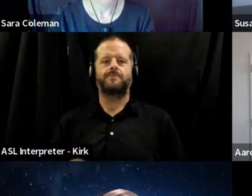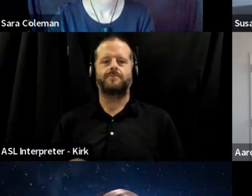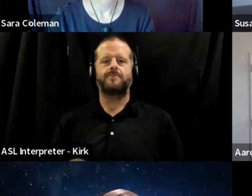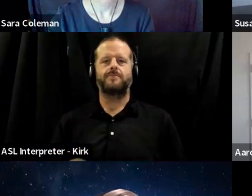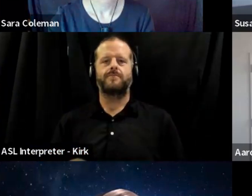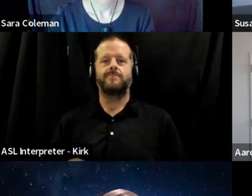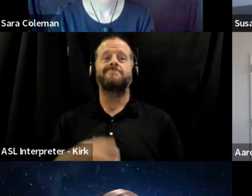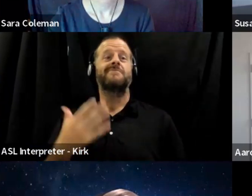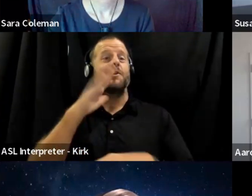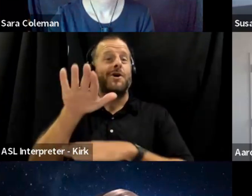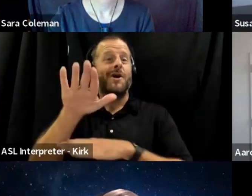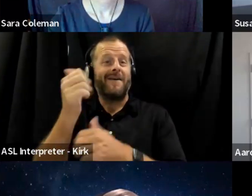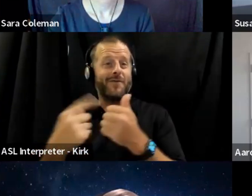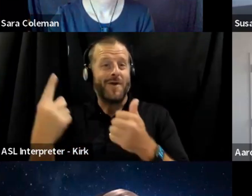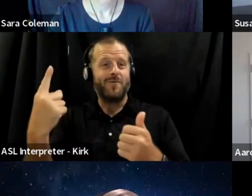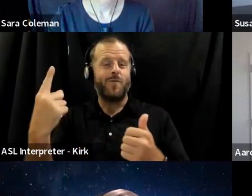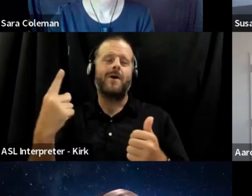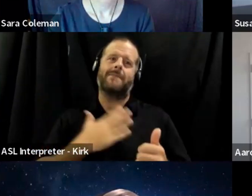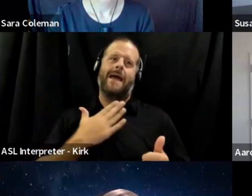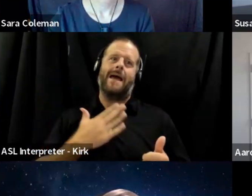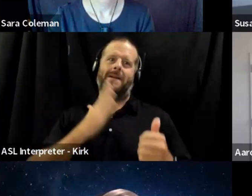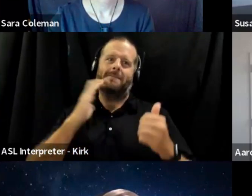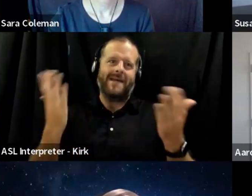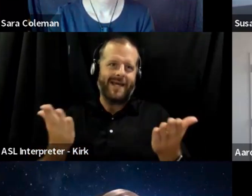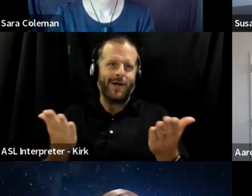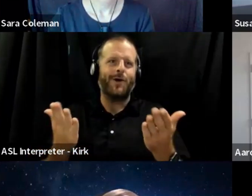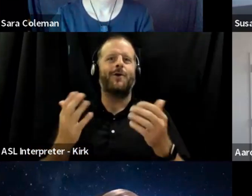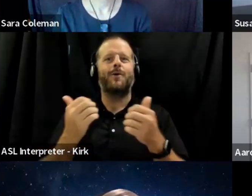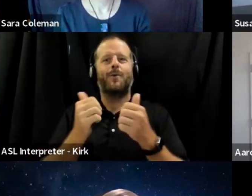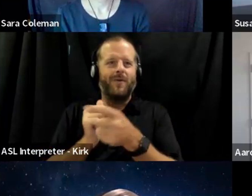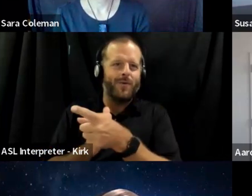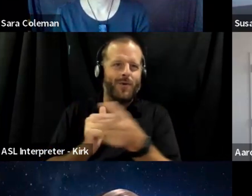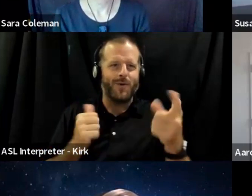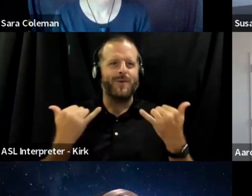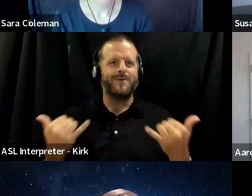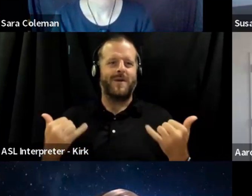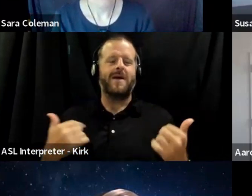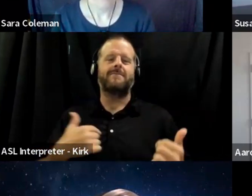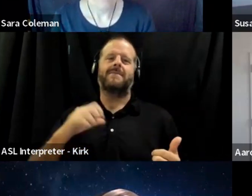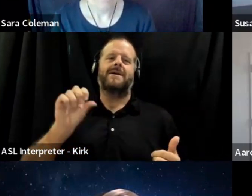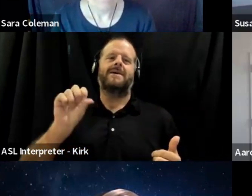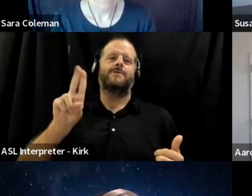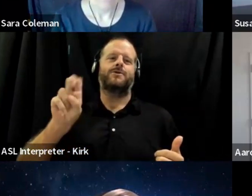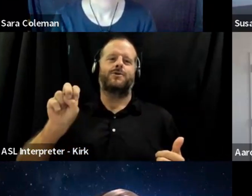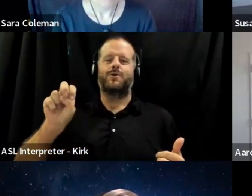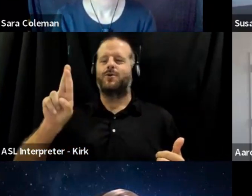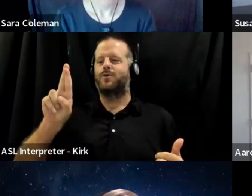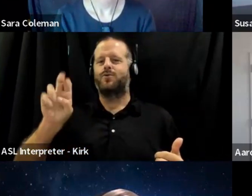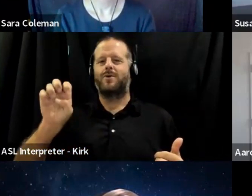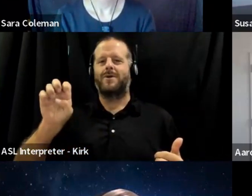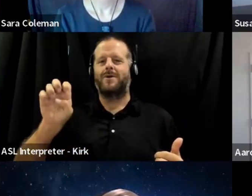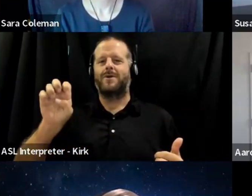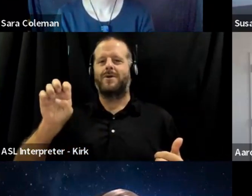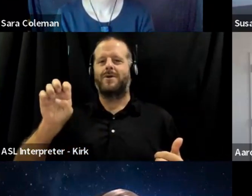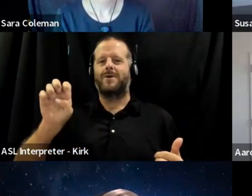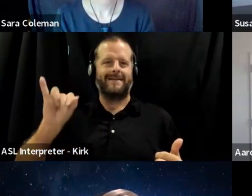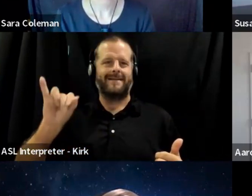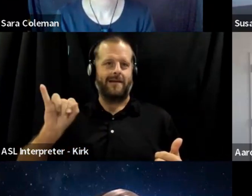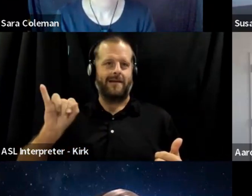Good afternoon, everyone. So happy to be here with you today. I'm Sue Ruzenski. My name sign is S on the chest.